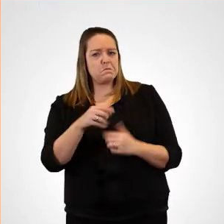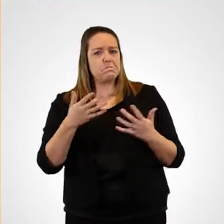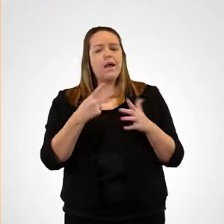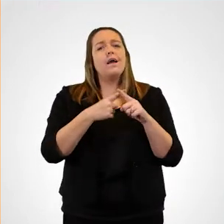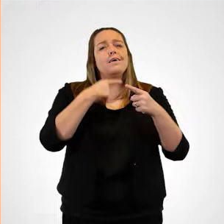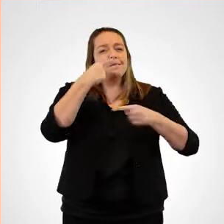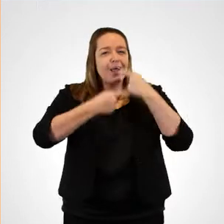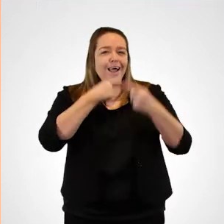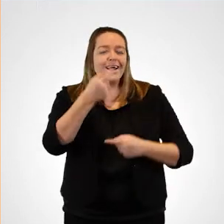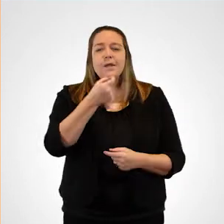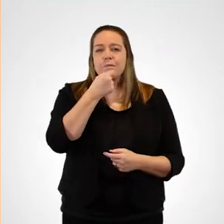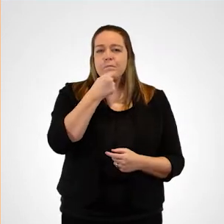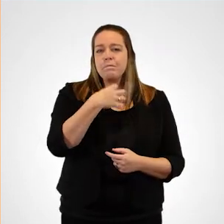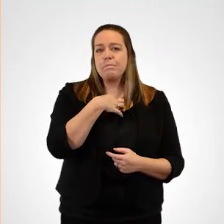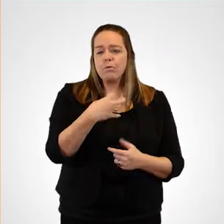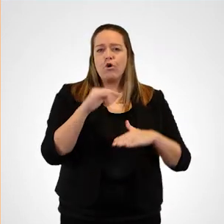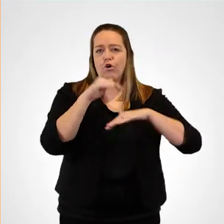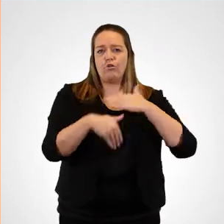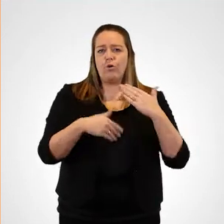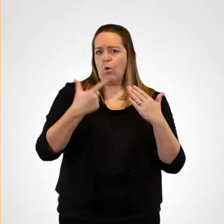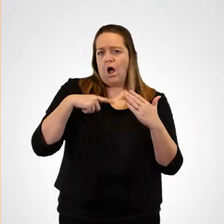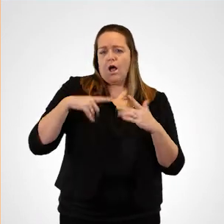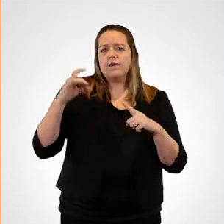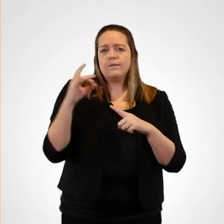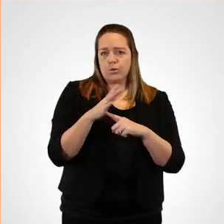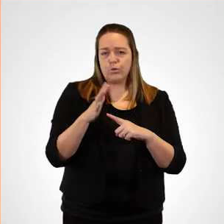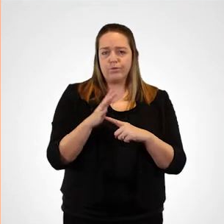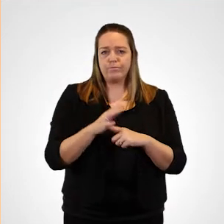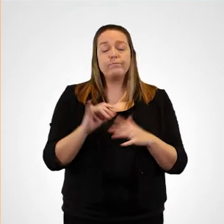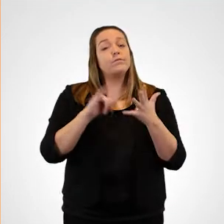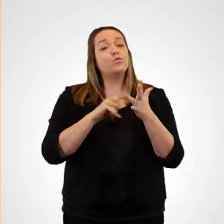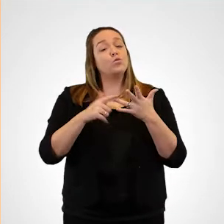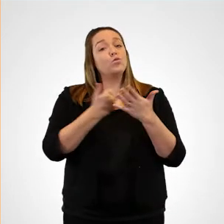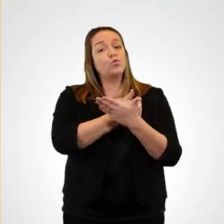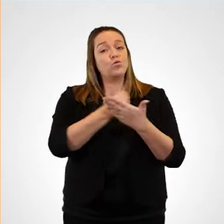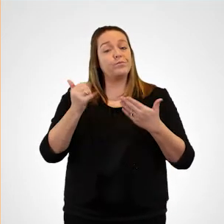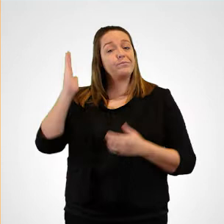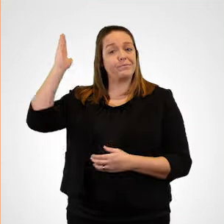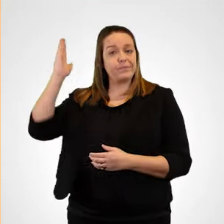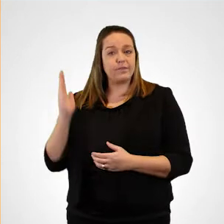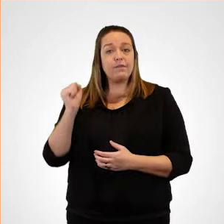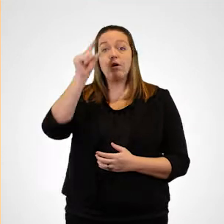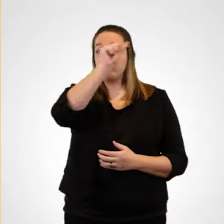and think a little bit about why it might be important. So as usual we've got some learning objectives